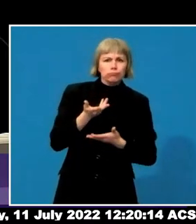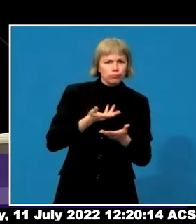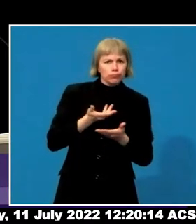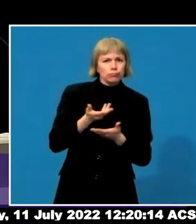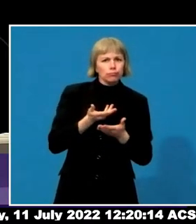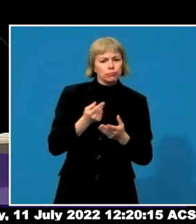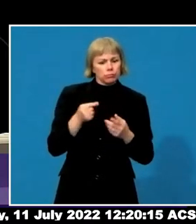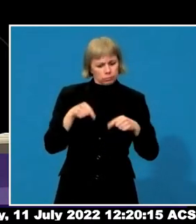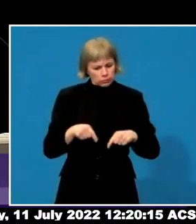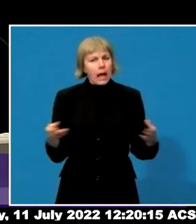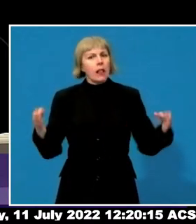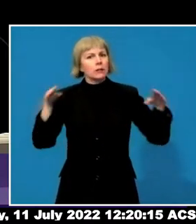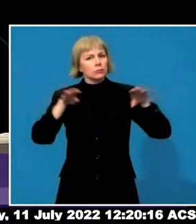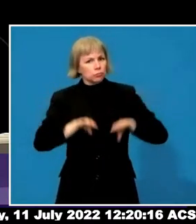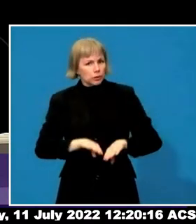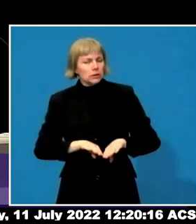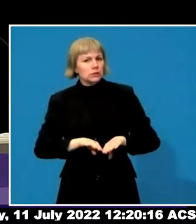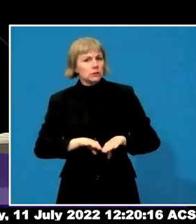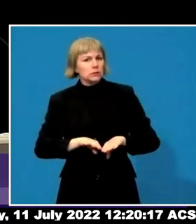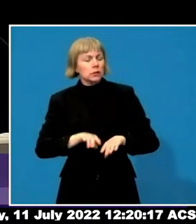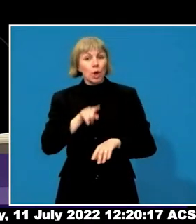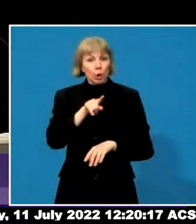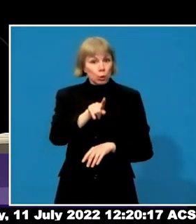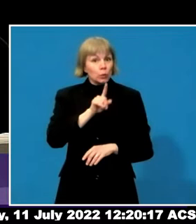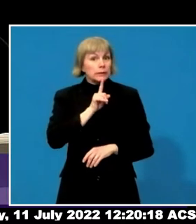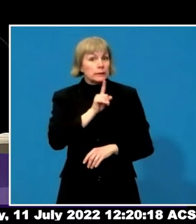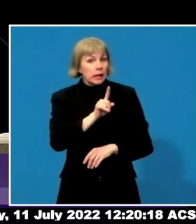And you said you didn't - you prefer to be in the car.